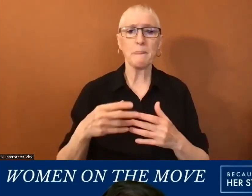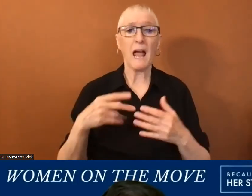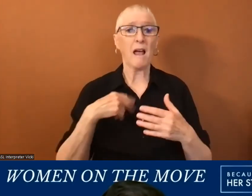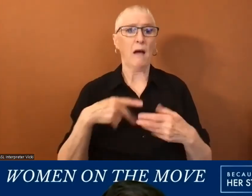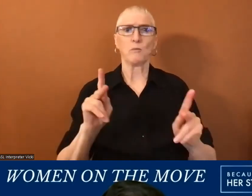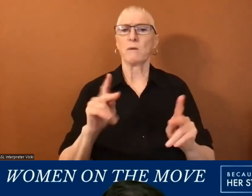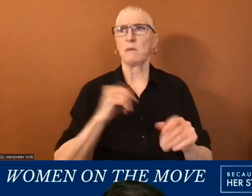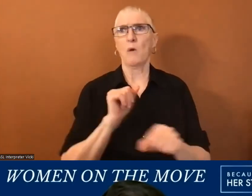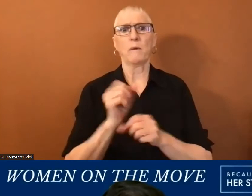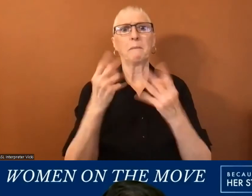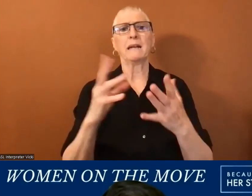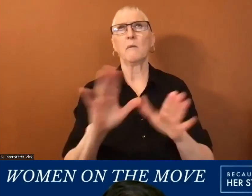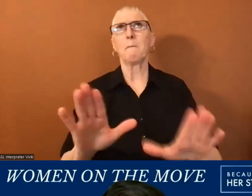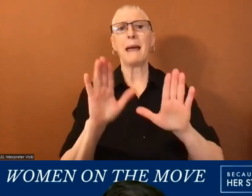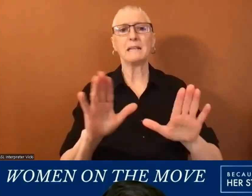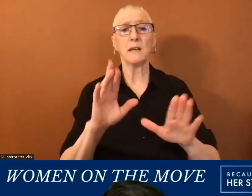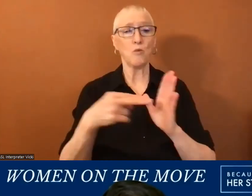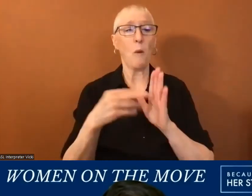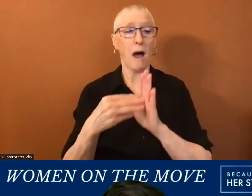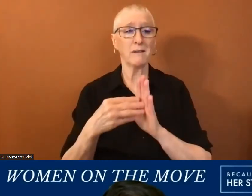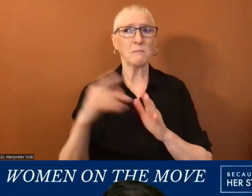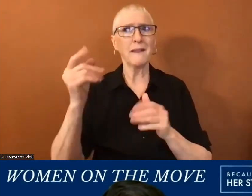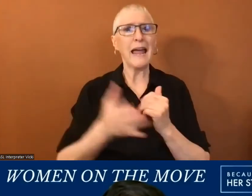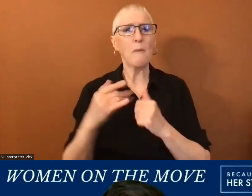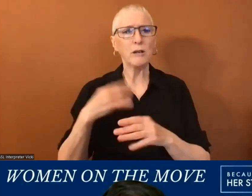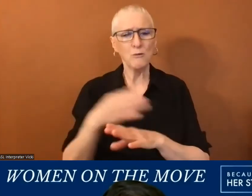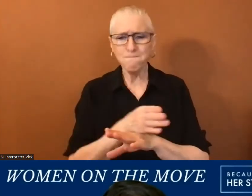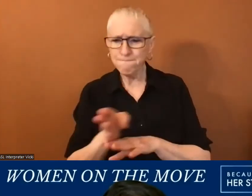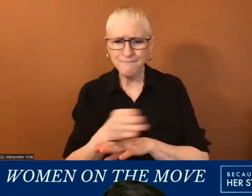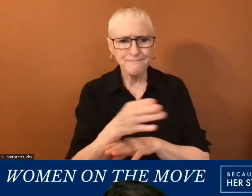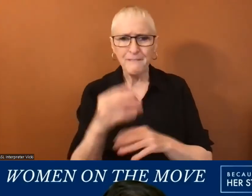amazing role models, but these people helped me navigate through opportunities um, determine